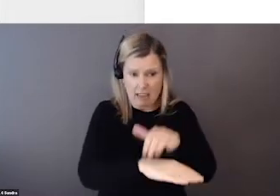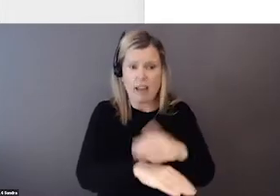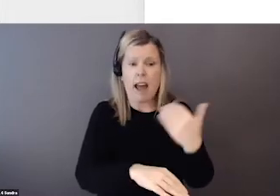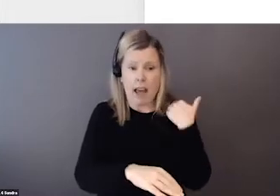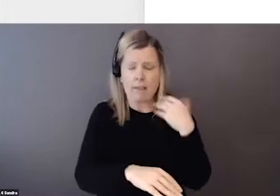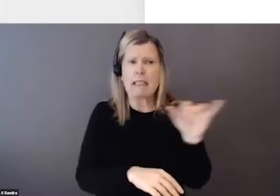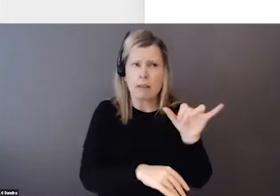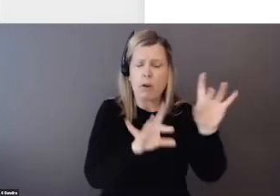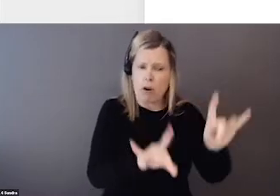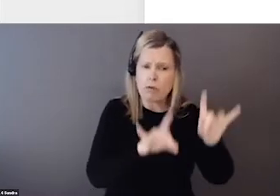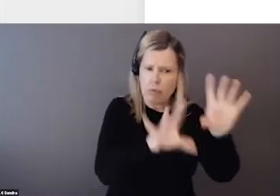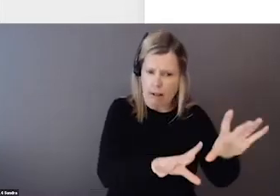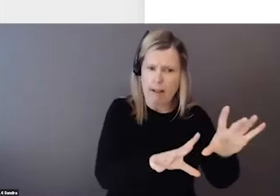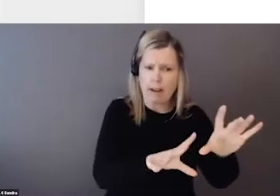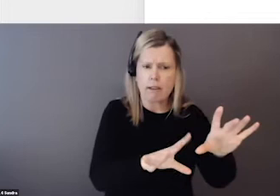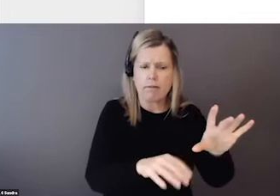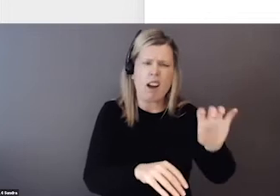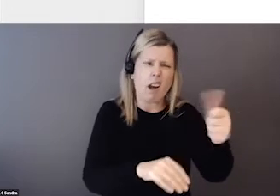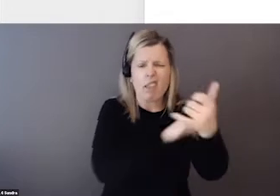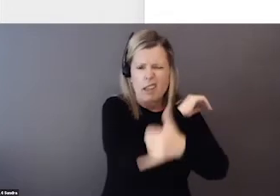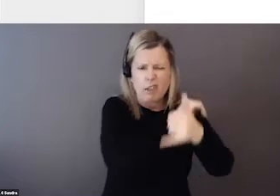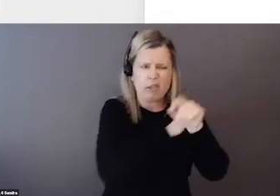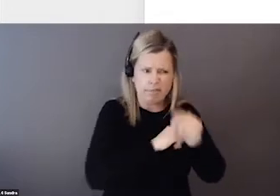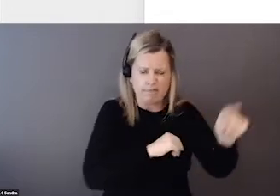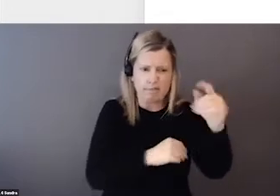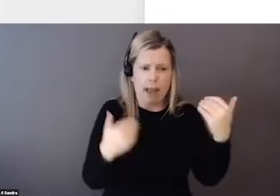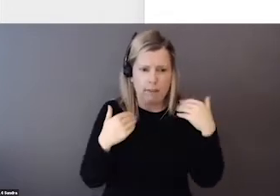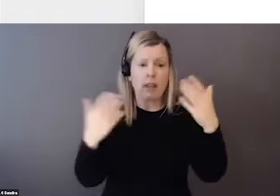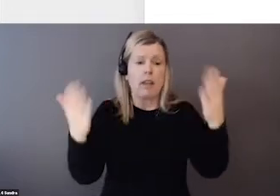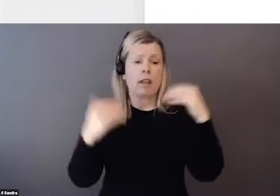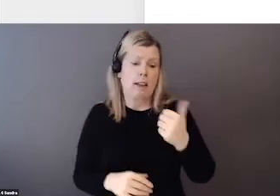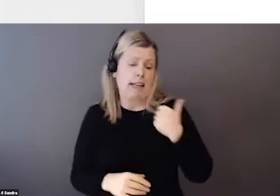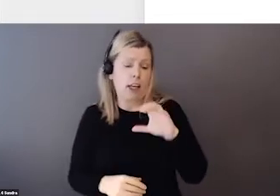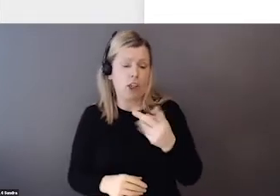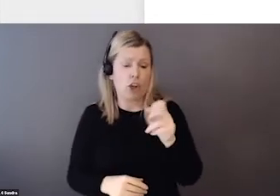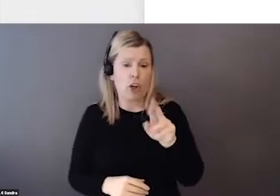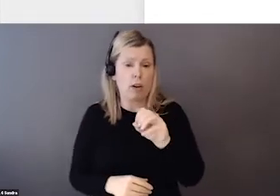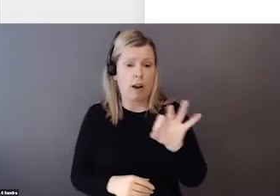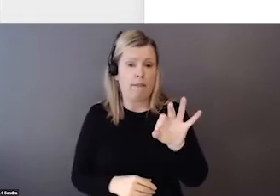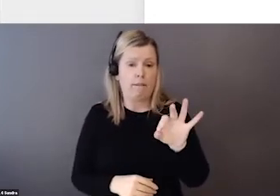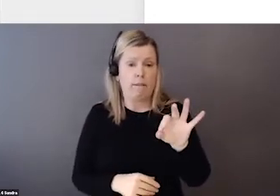and other parts of the global North. There's also the Canadian Charter on Rights and freedoms, there are provincial human rights codes,